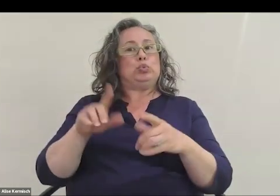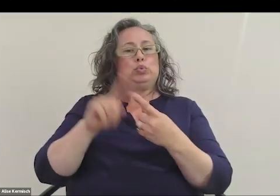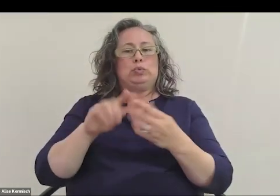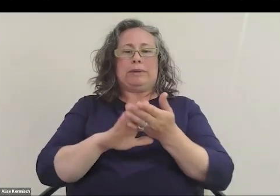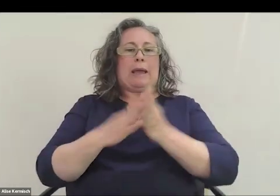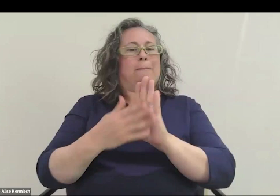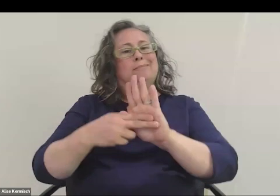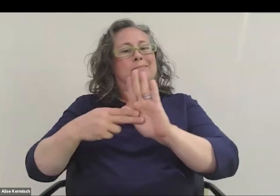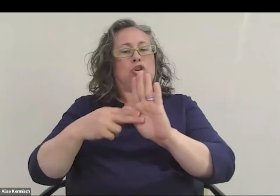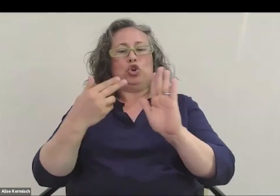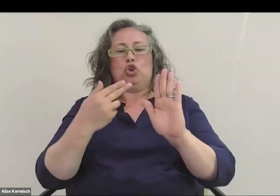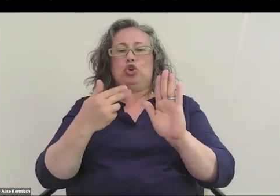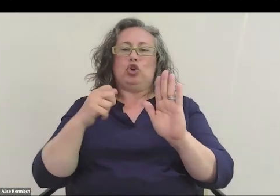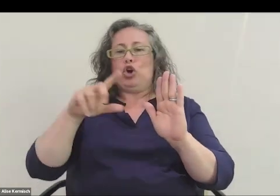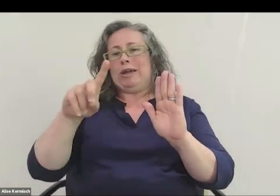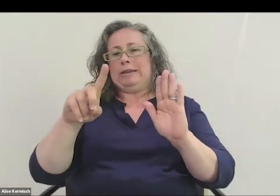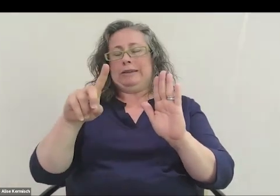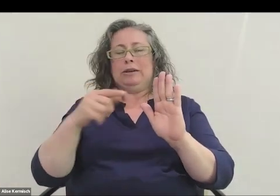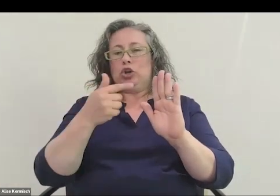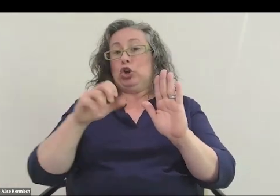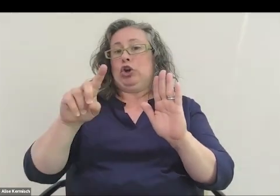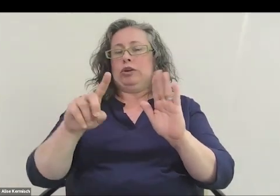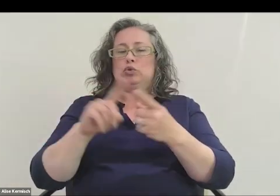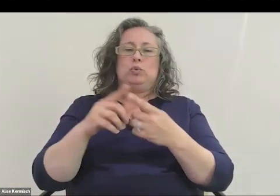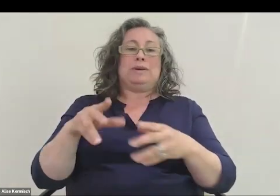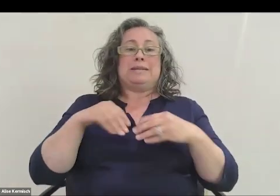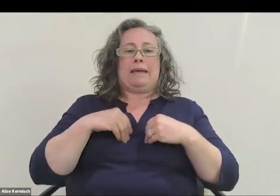To take the help, or to overcome,